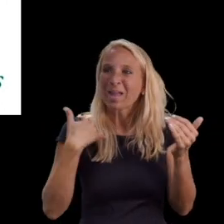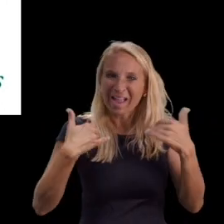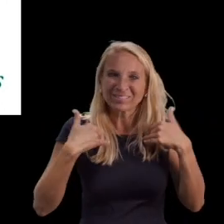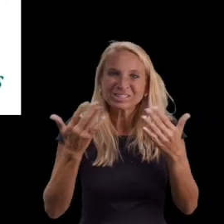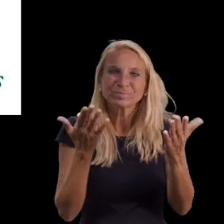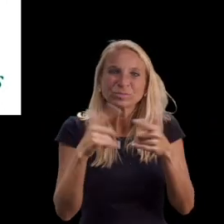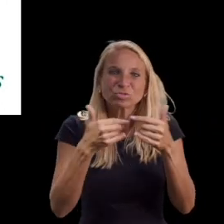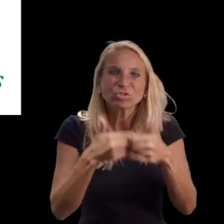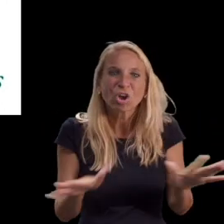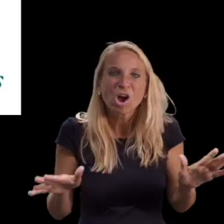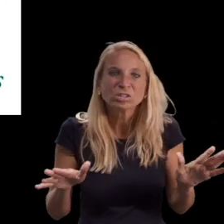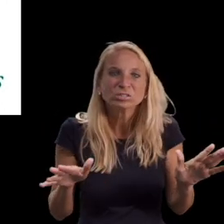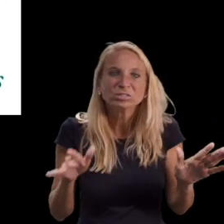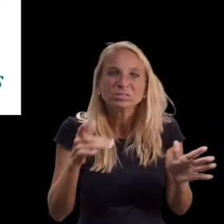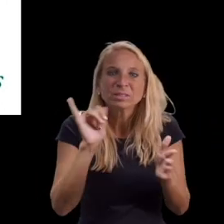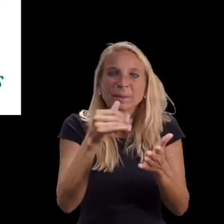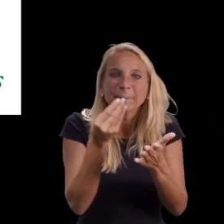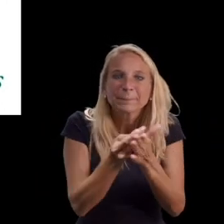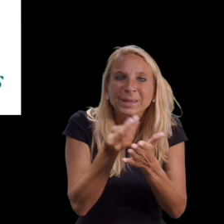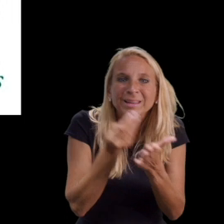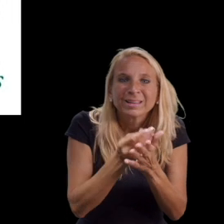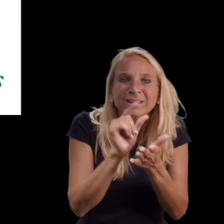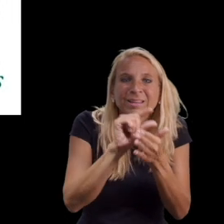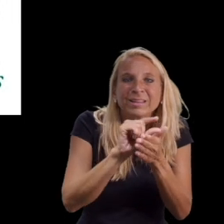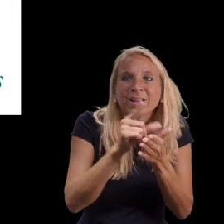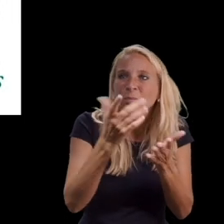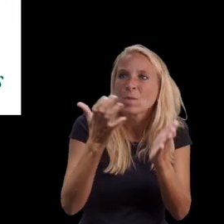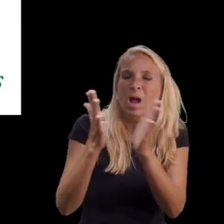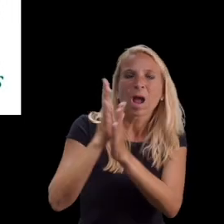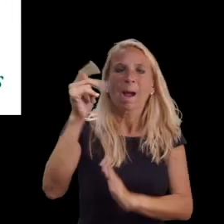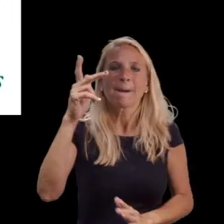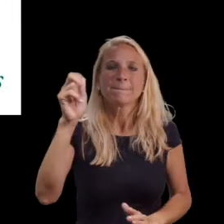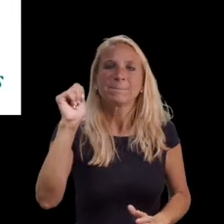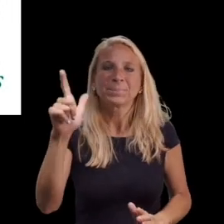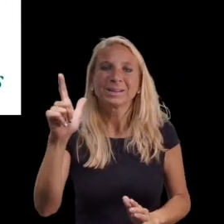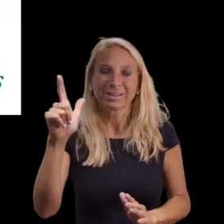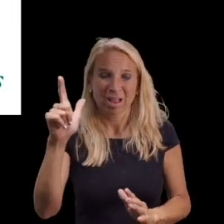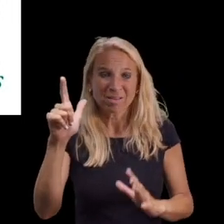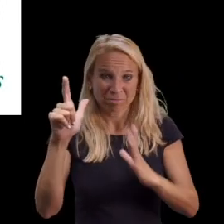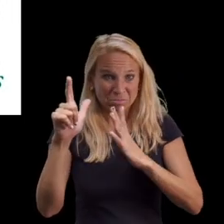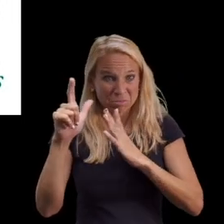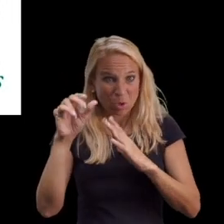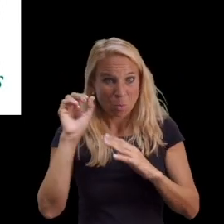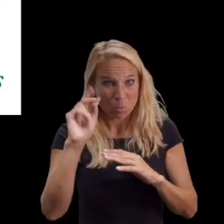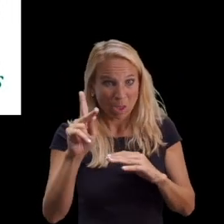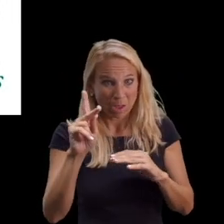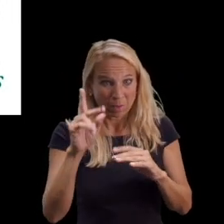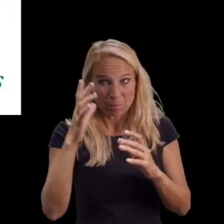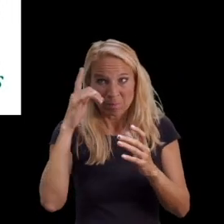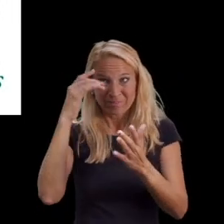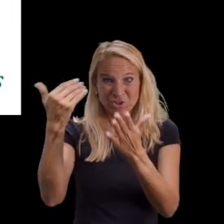but you lost it at that amount and you're requesting an appeal because of a new request,